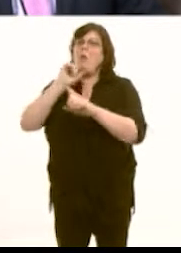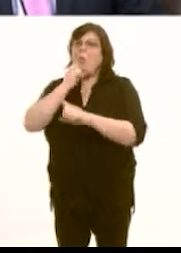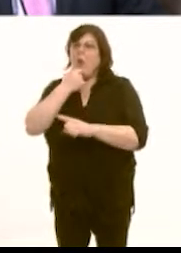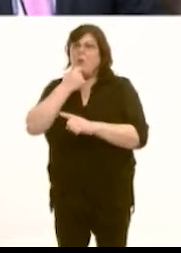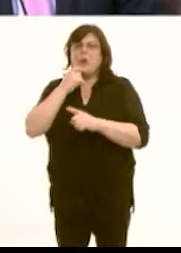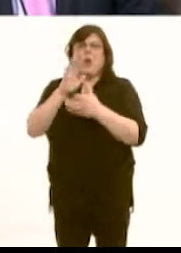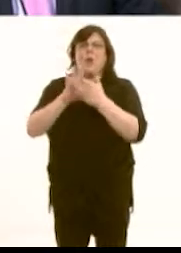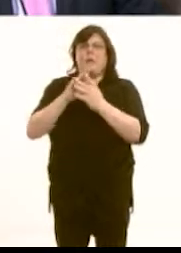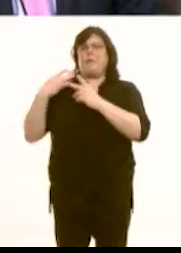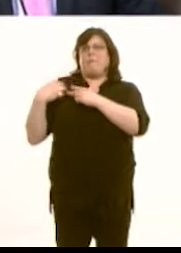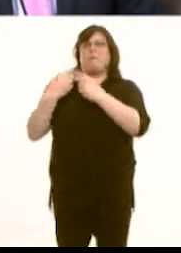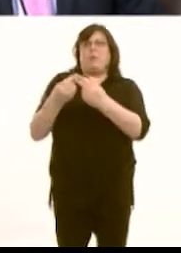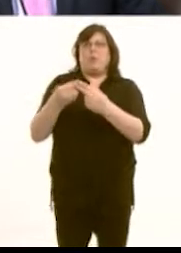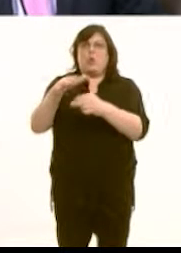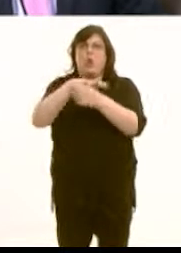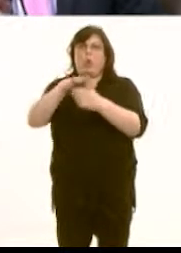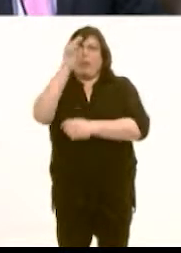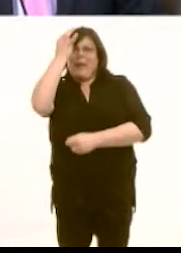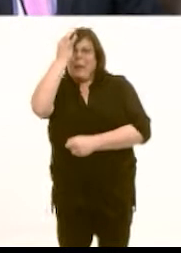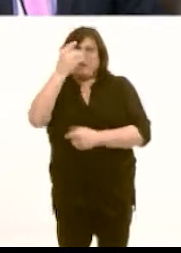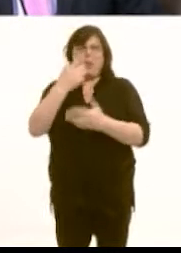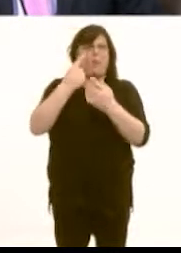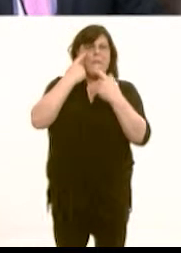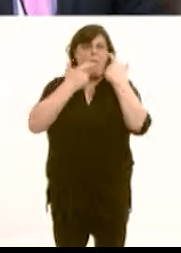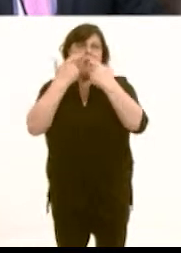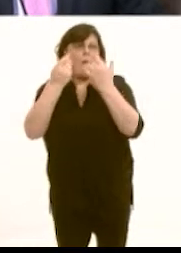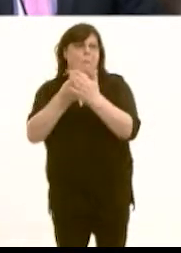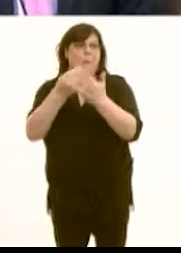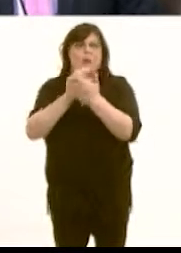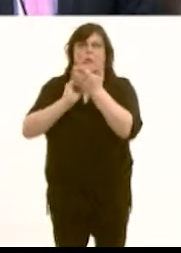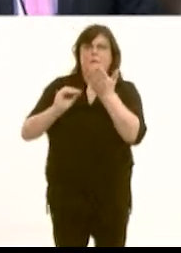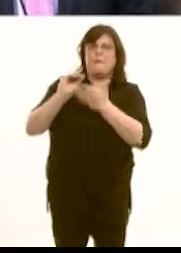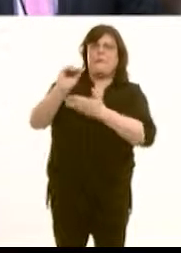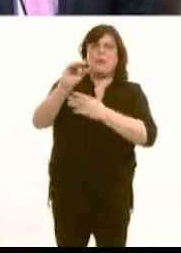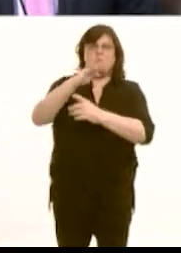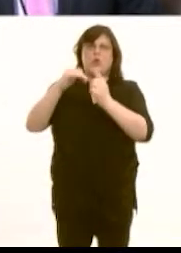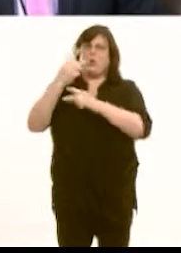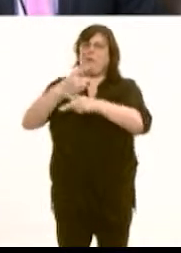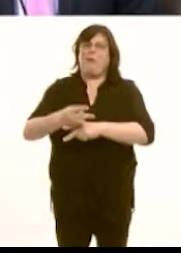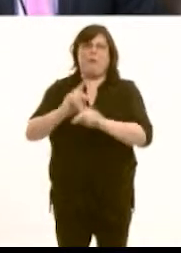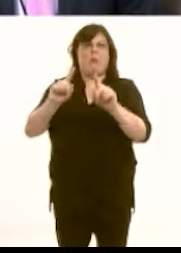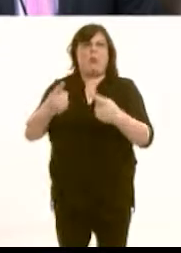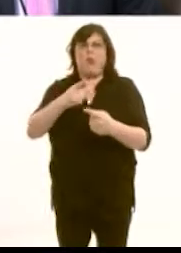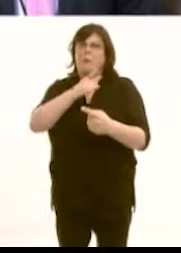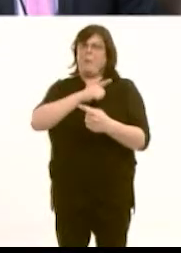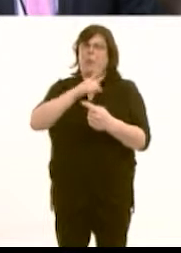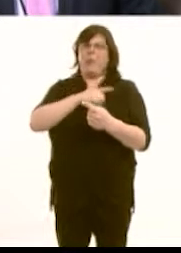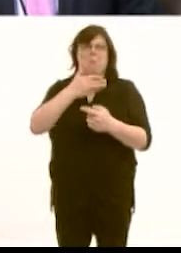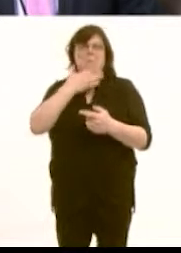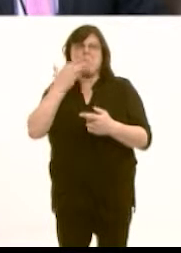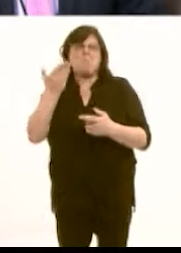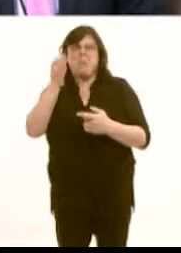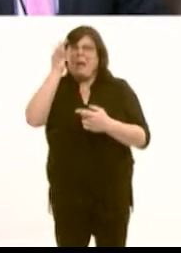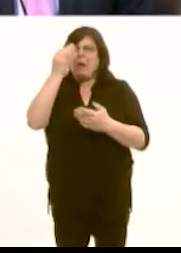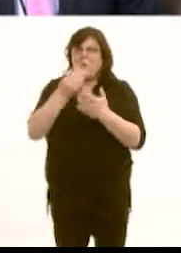to fund social services and social care than a council in a richer area. Itís an abdication of responsibility by a Tory Government in London and they would do